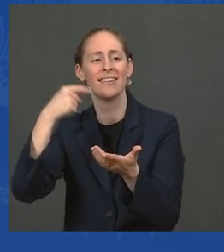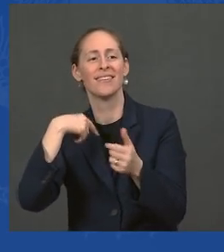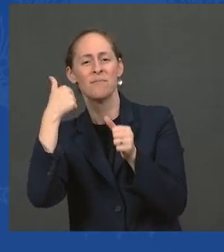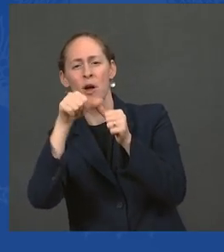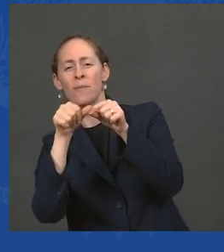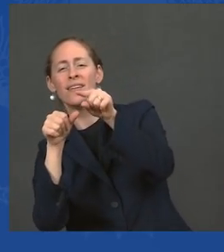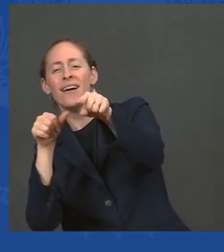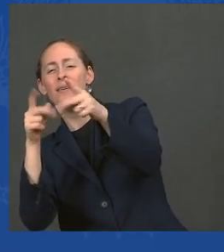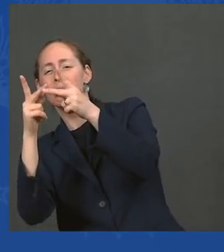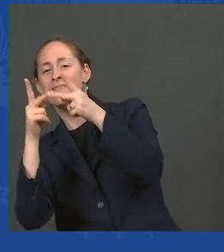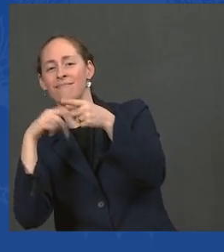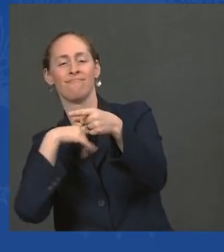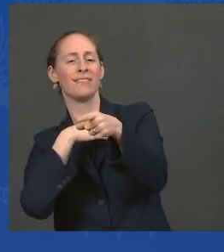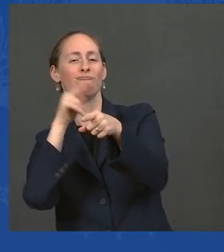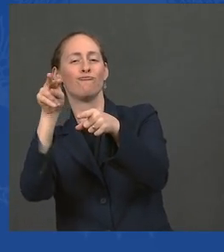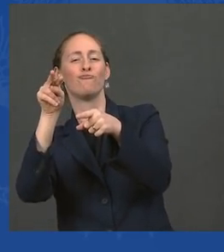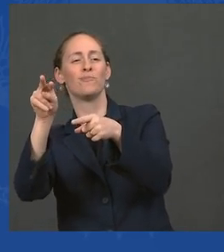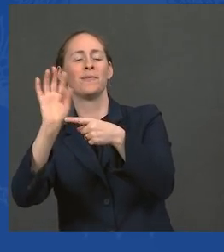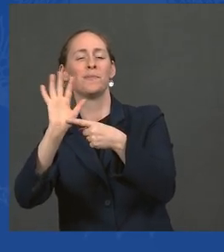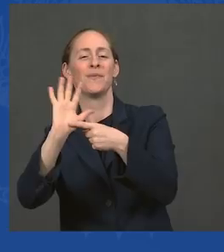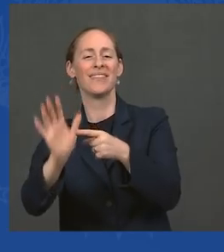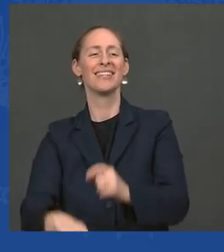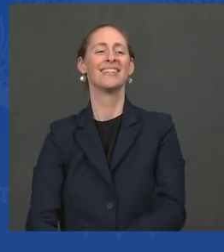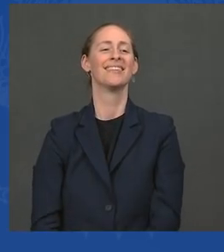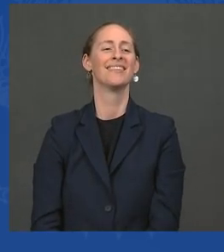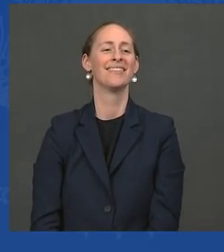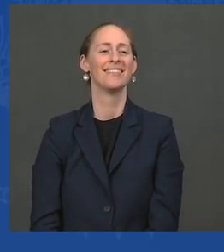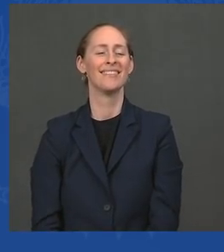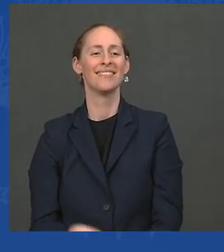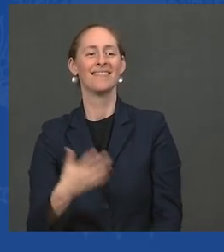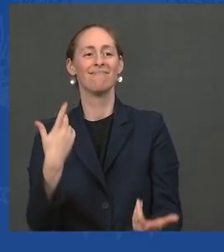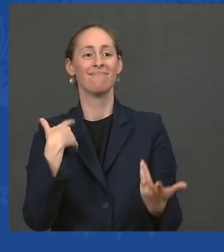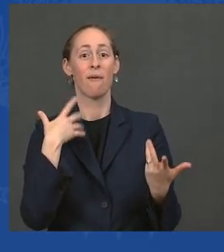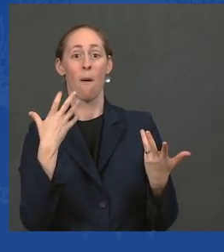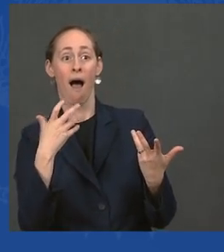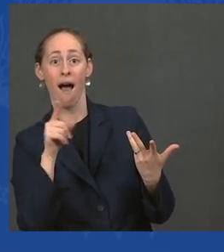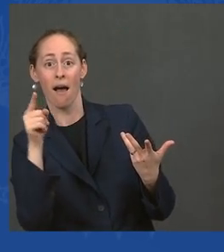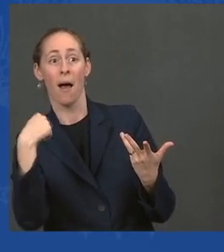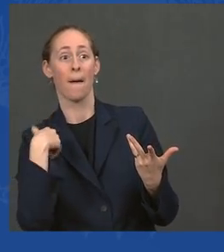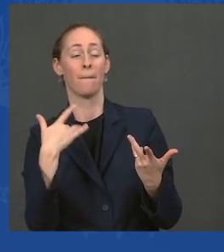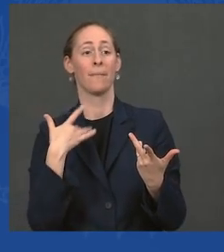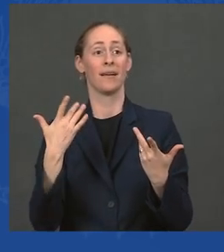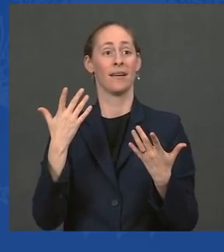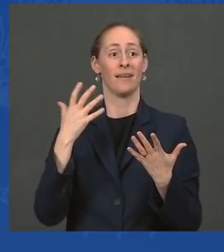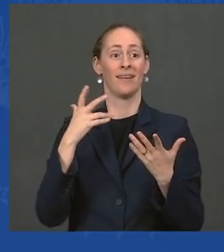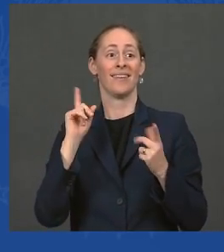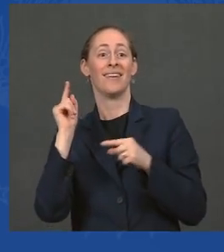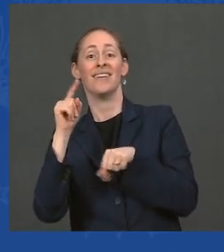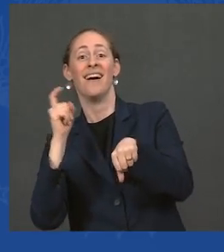And trying to reenact all they did and -- when you watched those movies. I think -- and I was told -- I don't know that it's true --